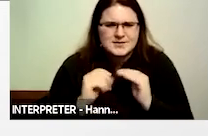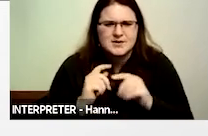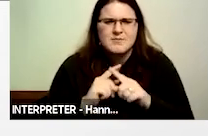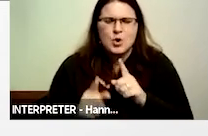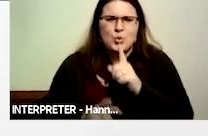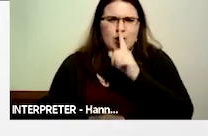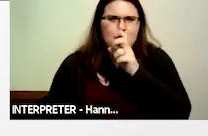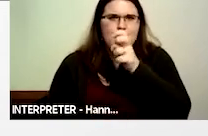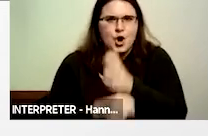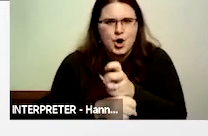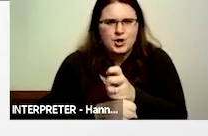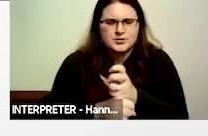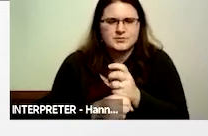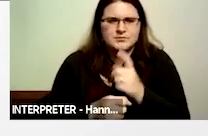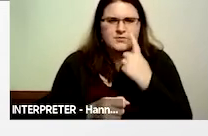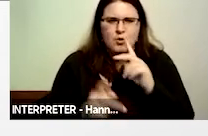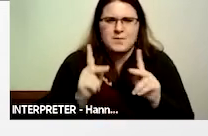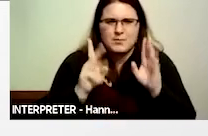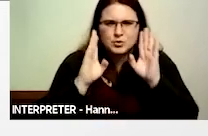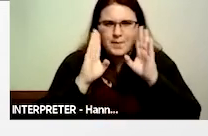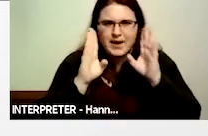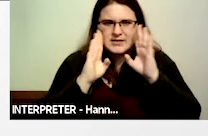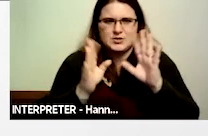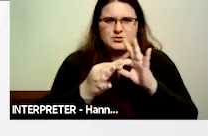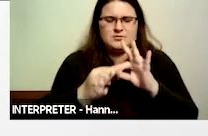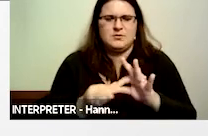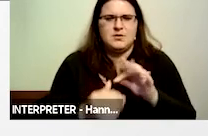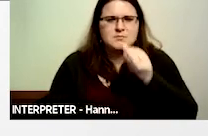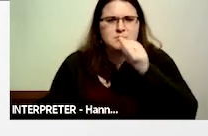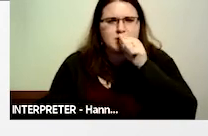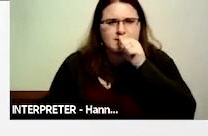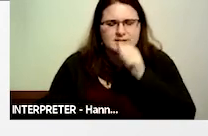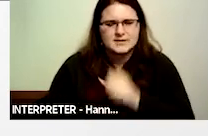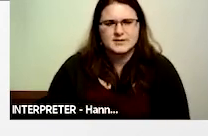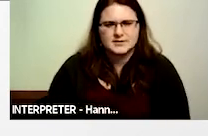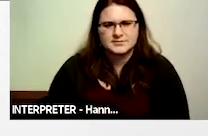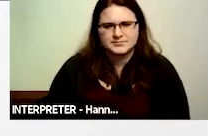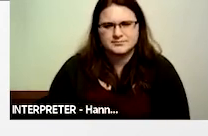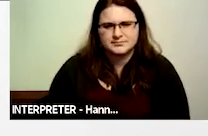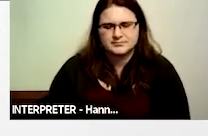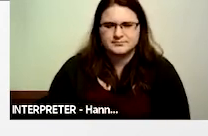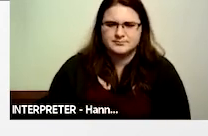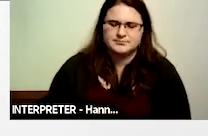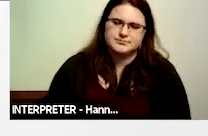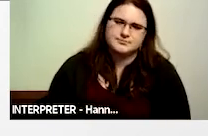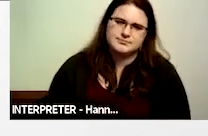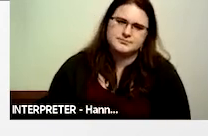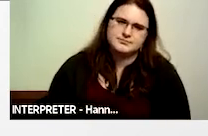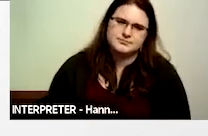get people to pay attention around privacy. And I think part of that. Ben Woelk: Goes into the well there's nothing I can do about it.